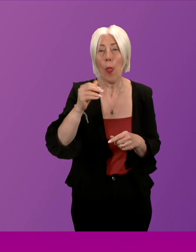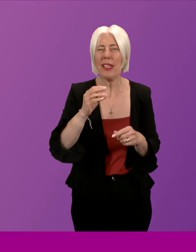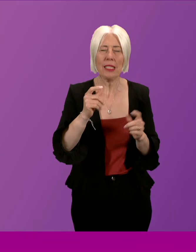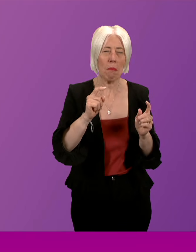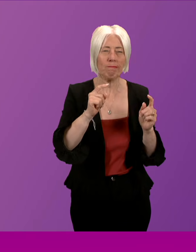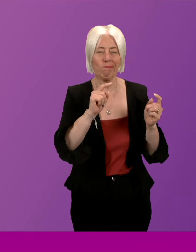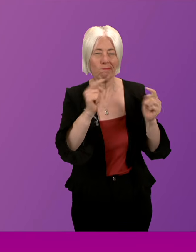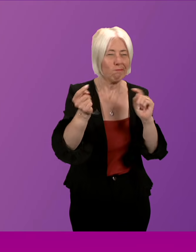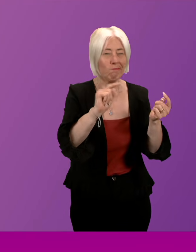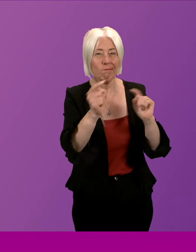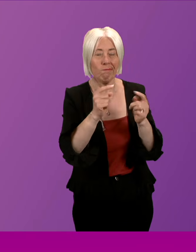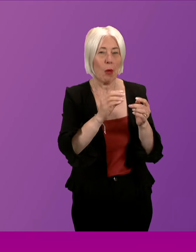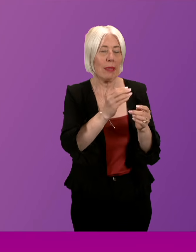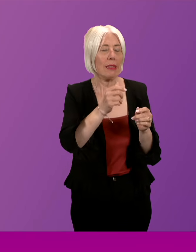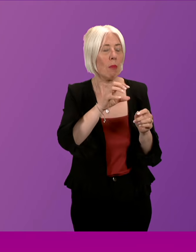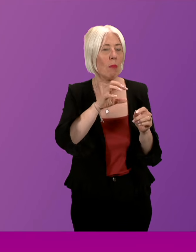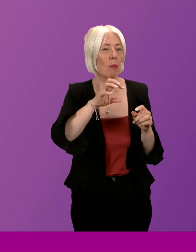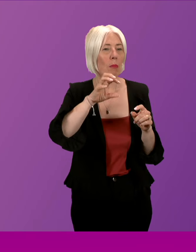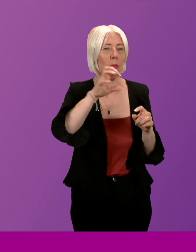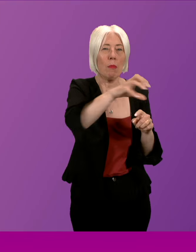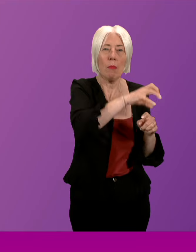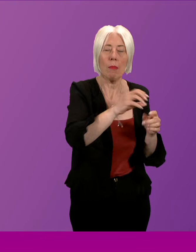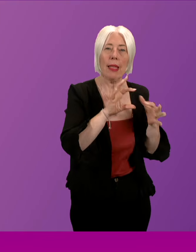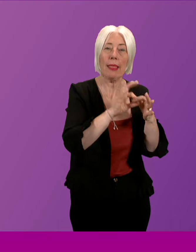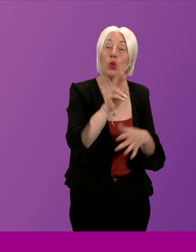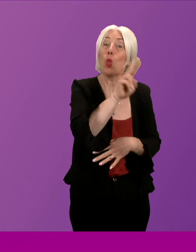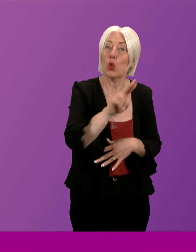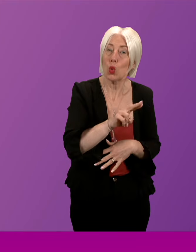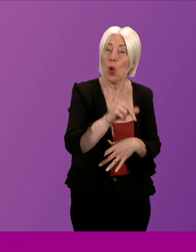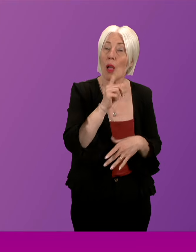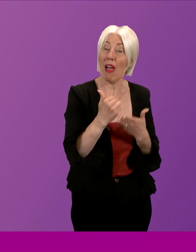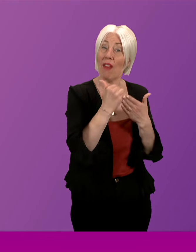around the locations of schools, but if it would help Argyll and Bute Council to have